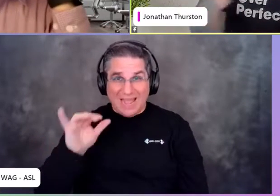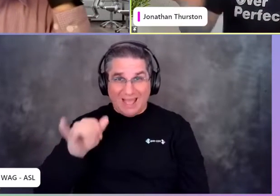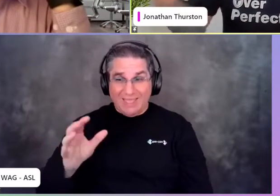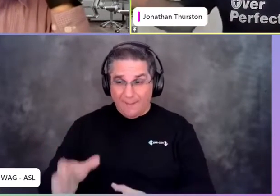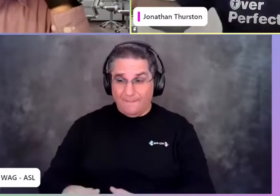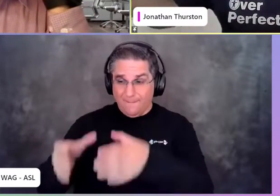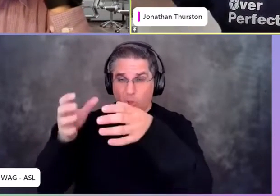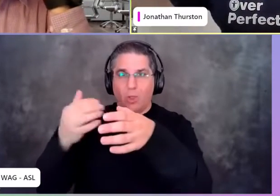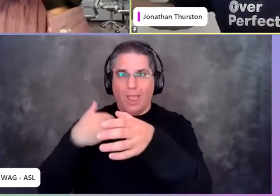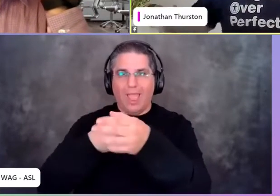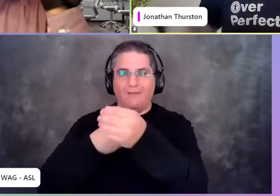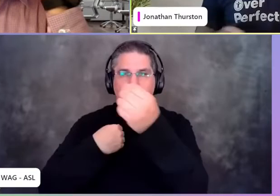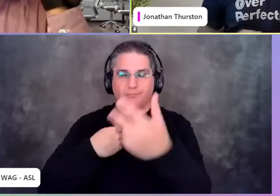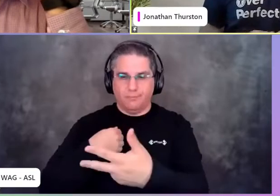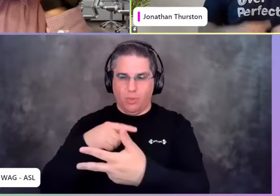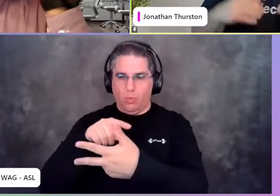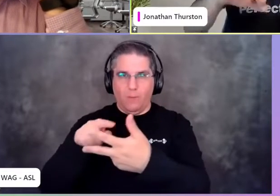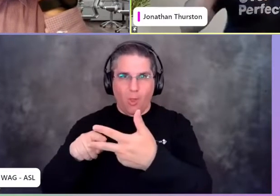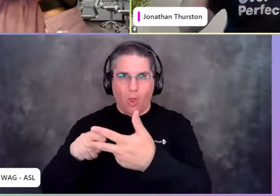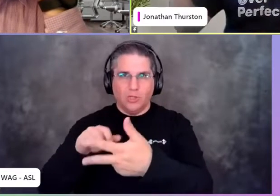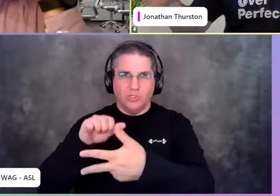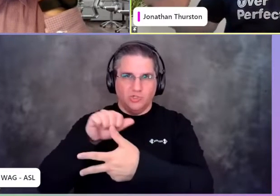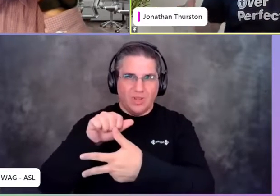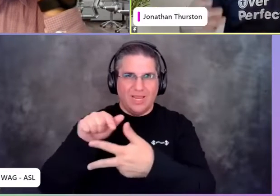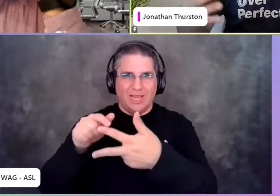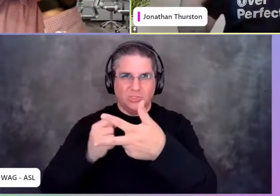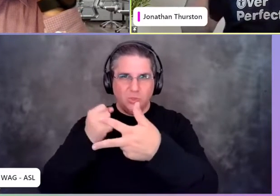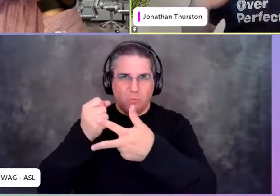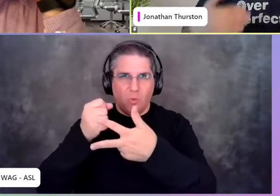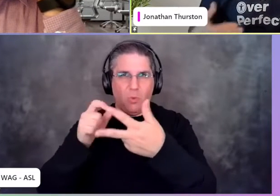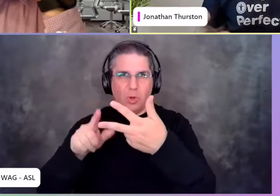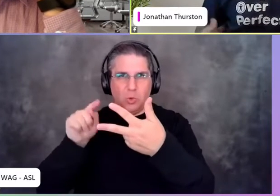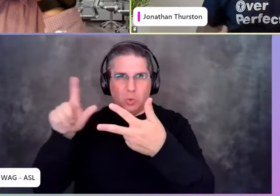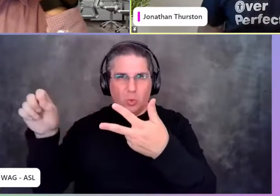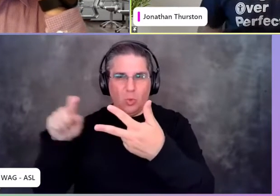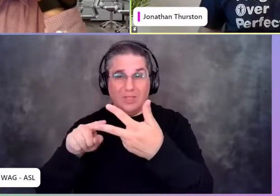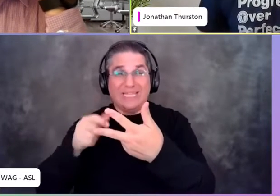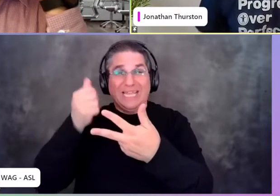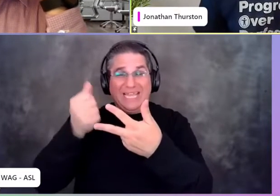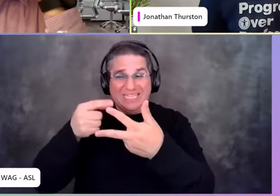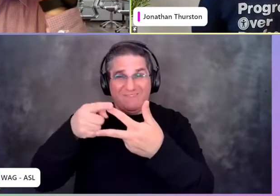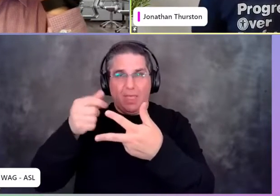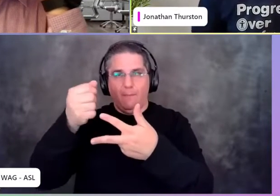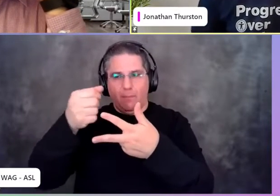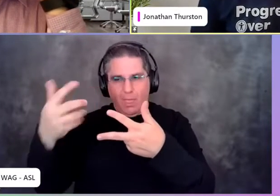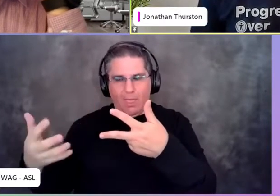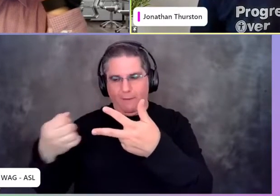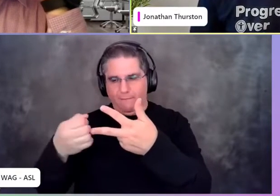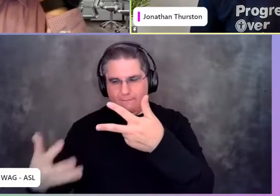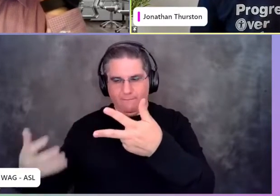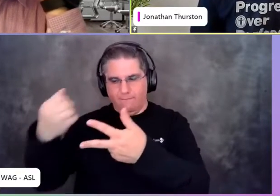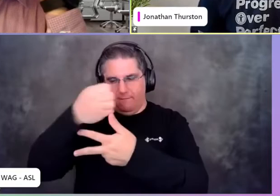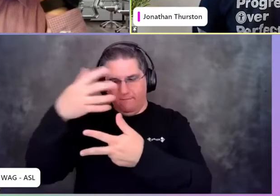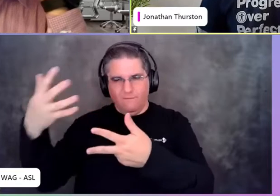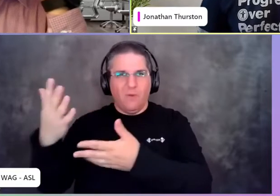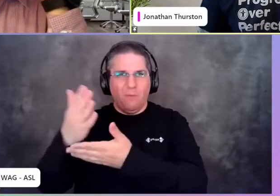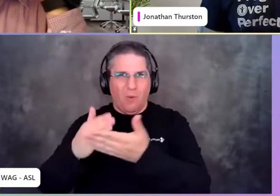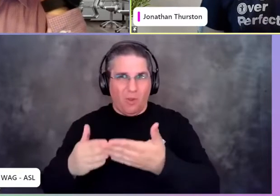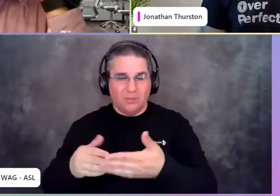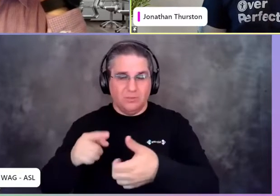to training and supporting tools. Right? That pillar alone holds three different aspects